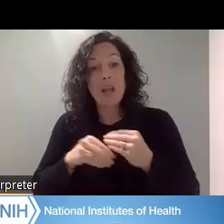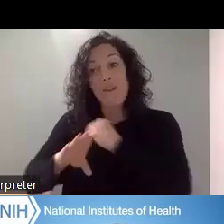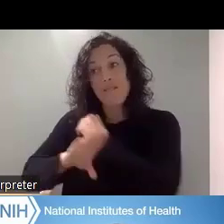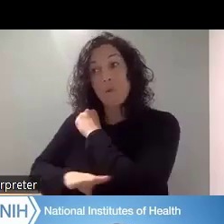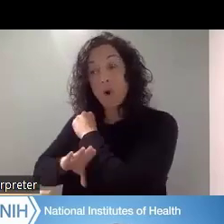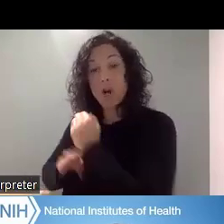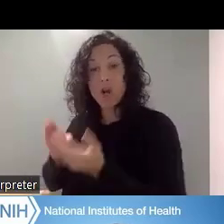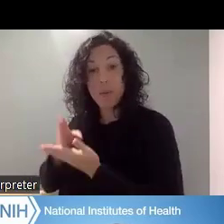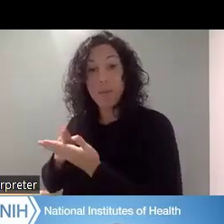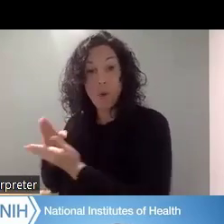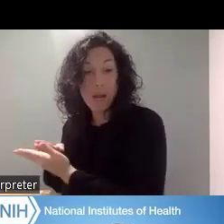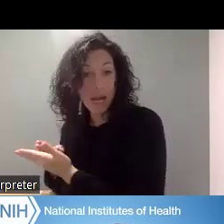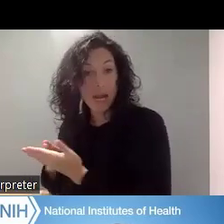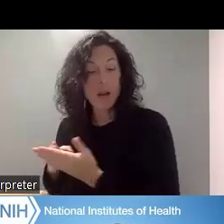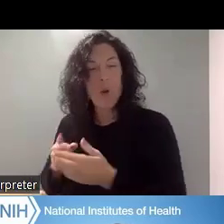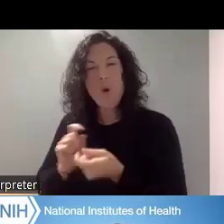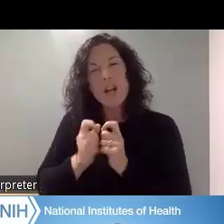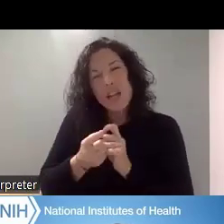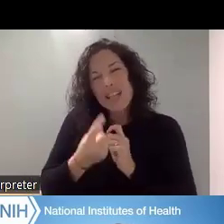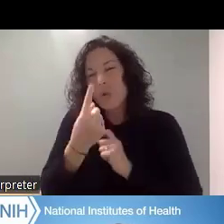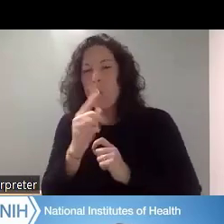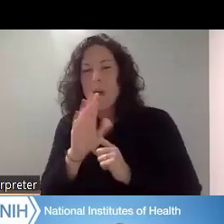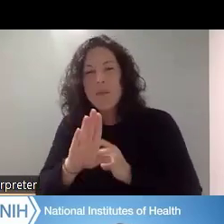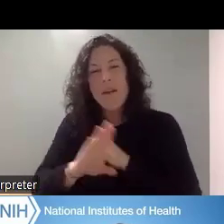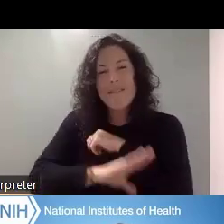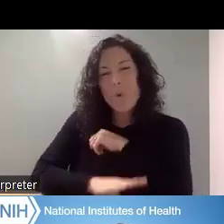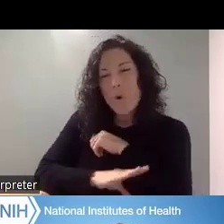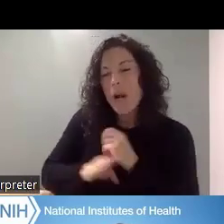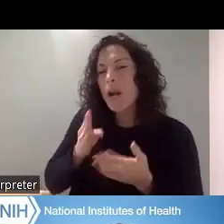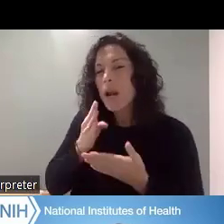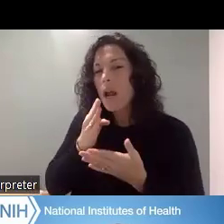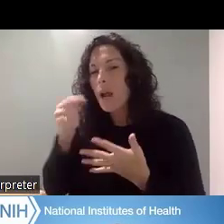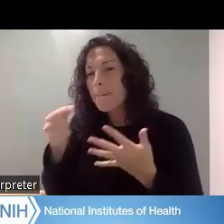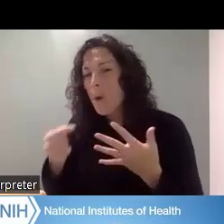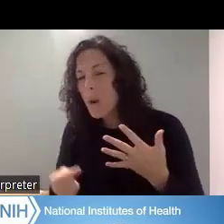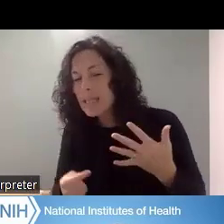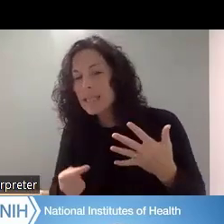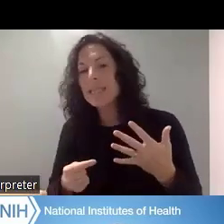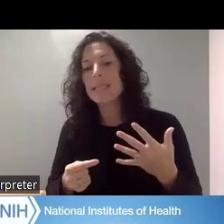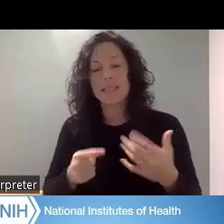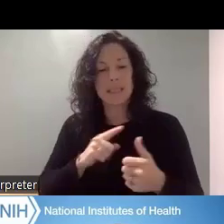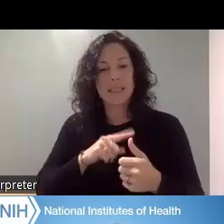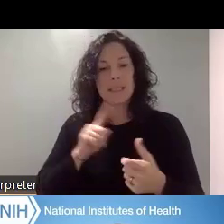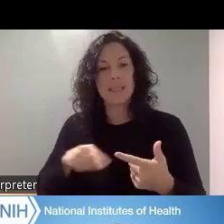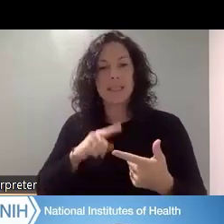or changing one of the foreign components as part of your grant award, changes in scope.